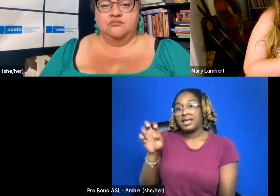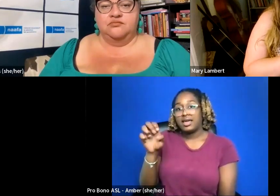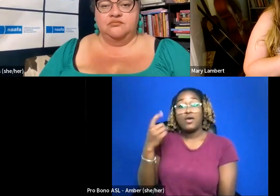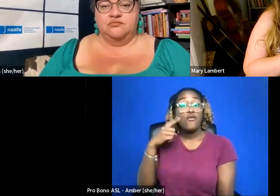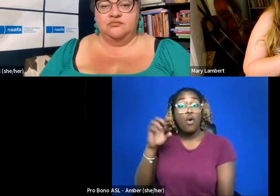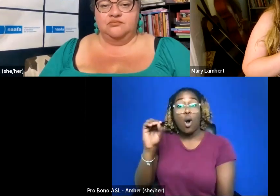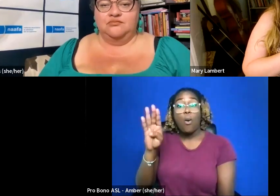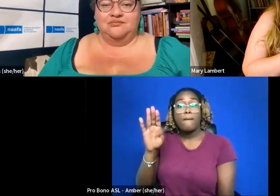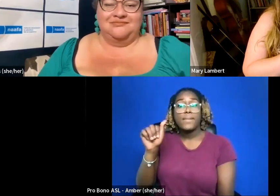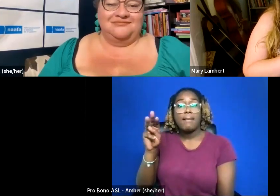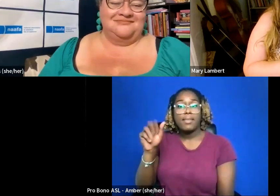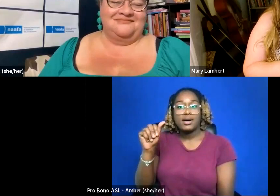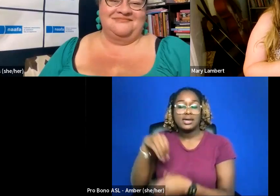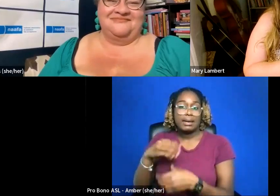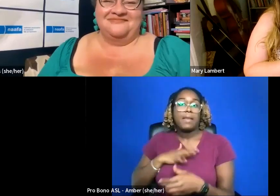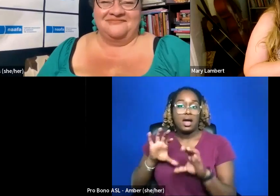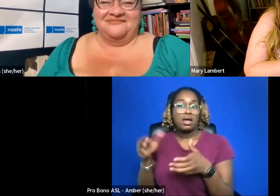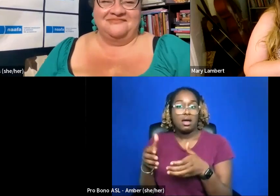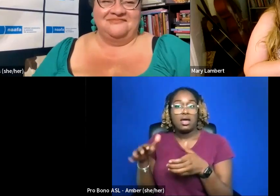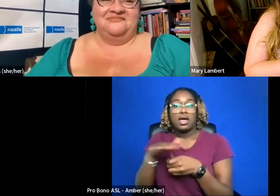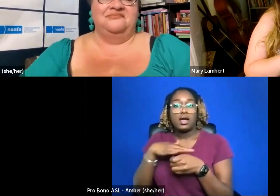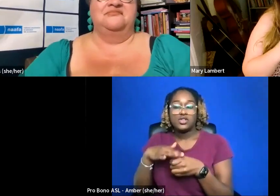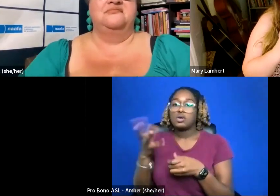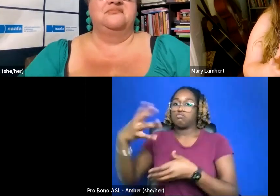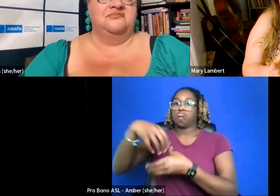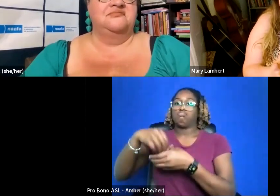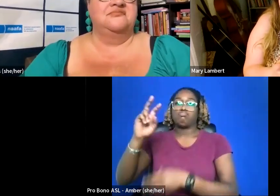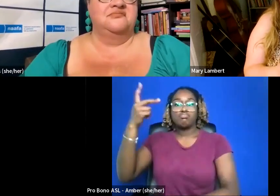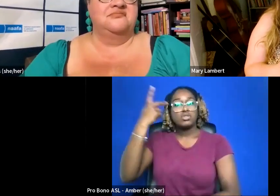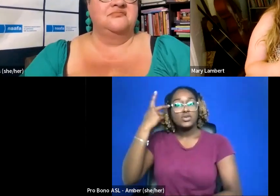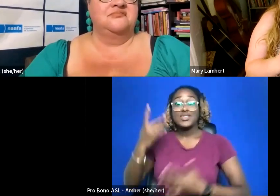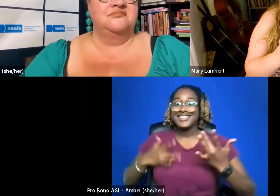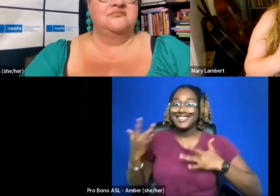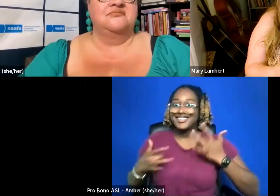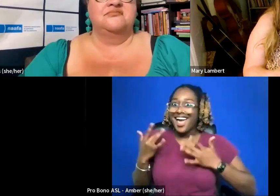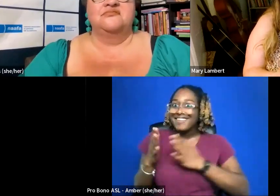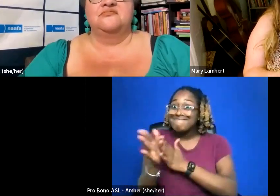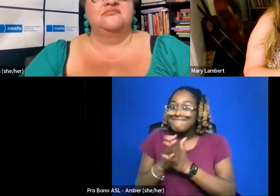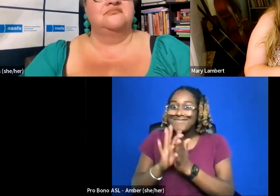I got to really participate politically there. So I was like so excited to be politically active.